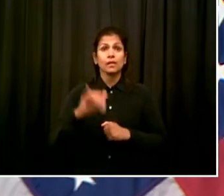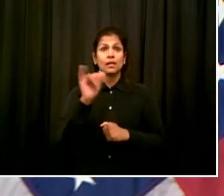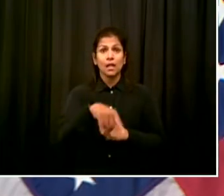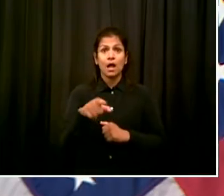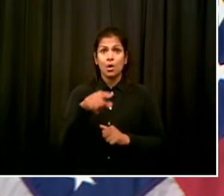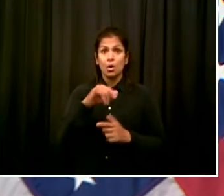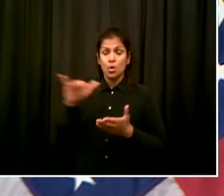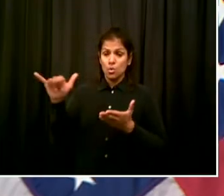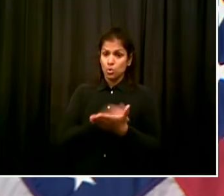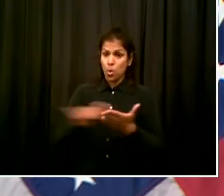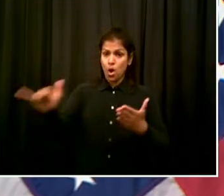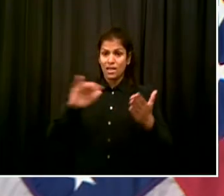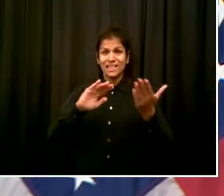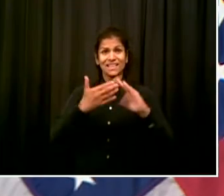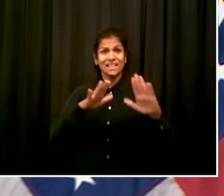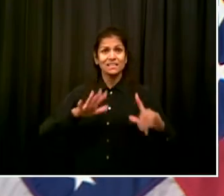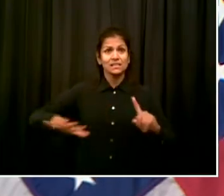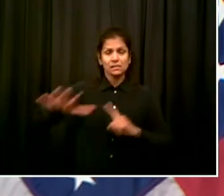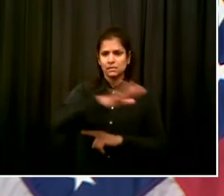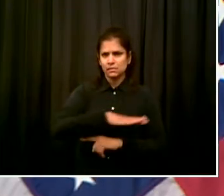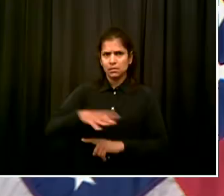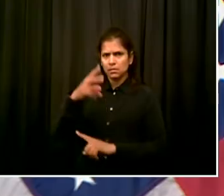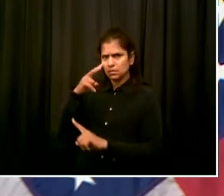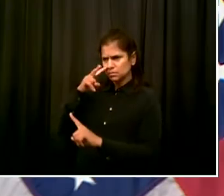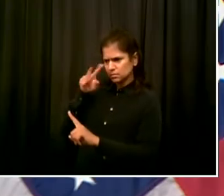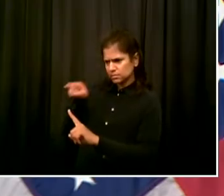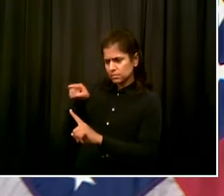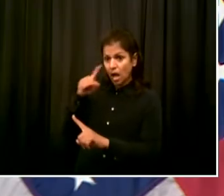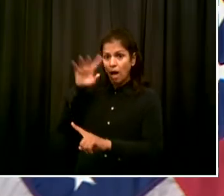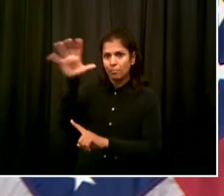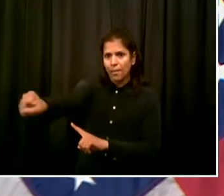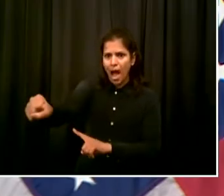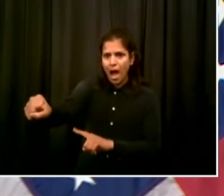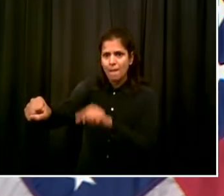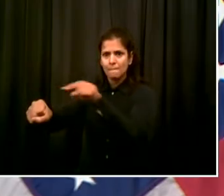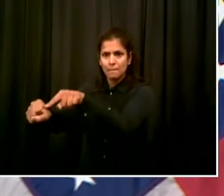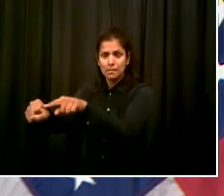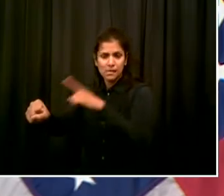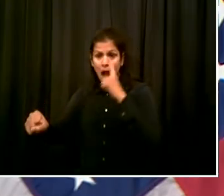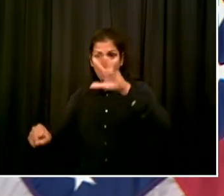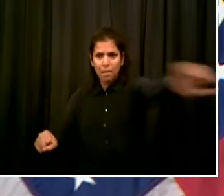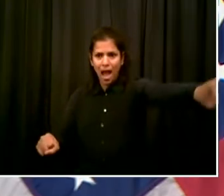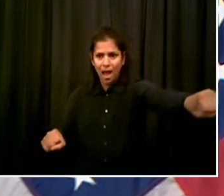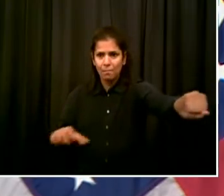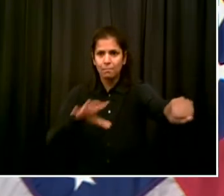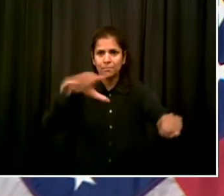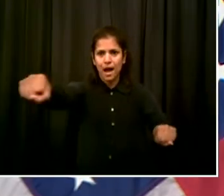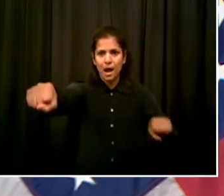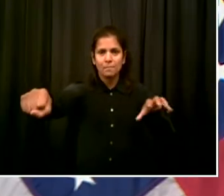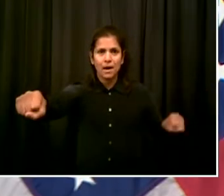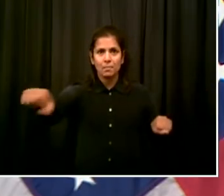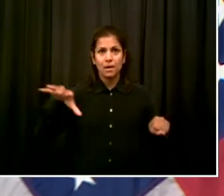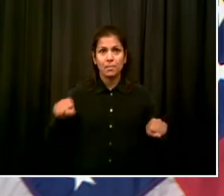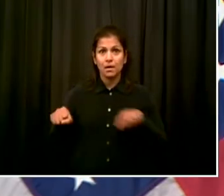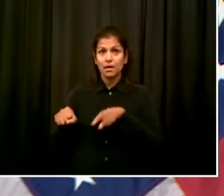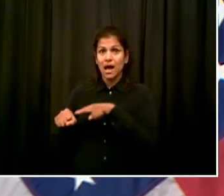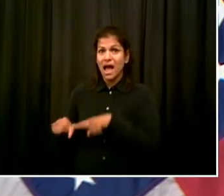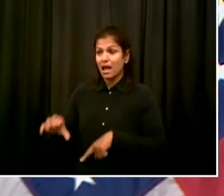THROUGHOUT NEW YORK CITY . BUT